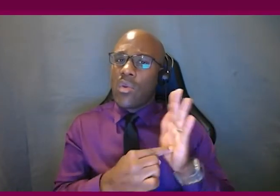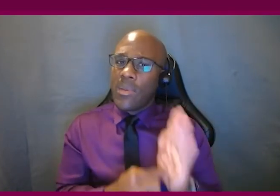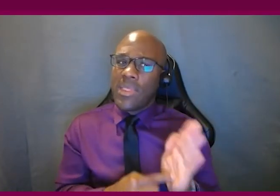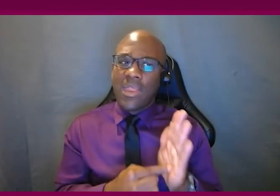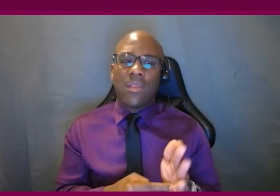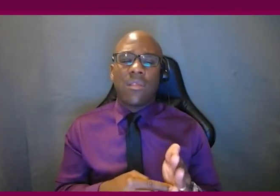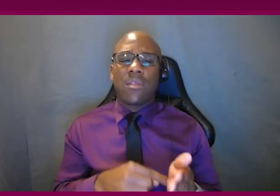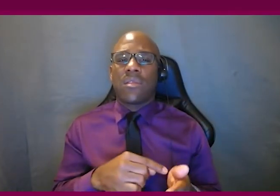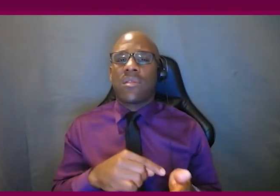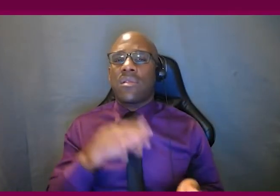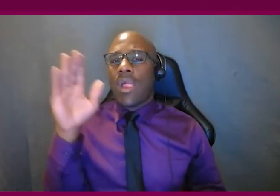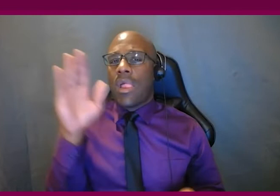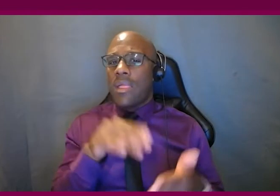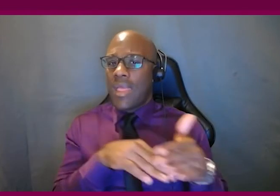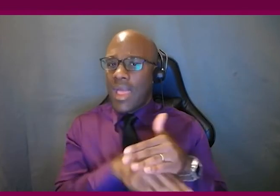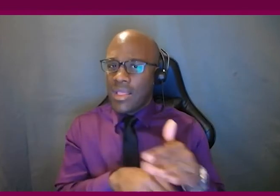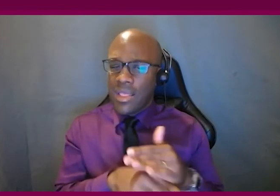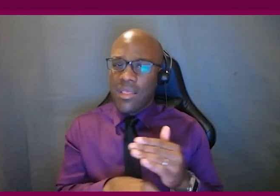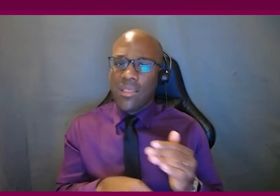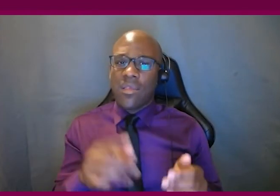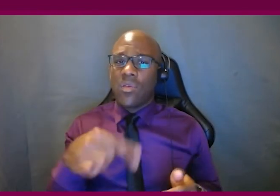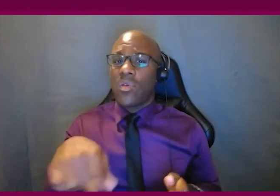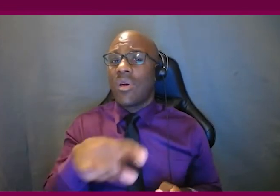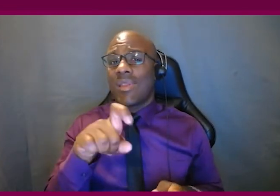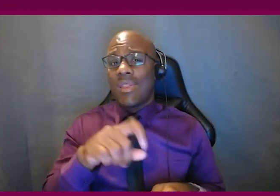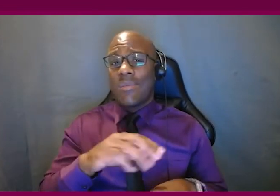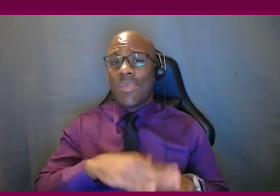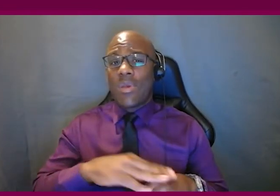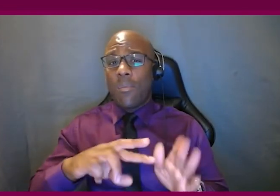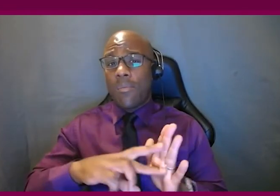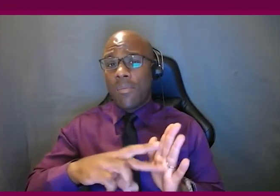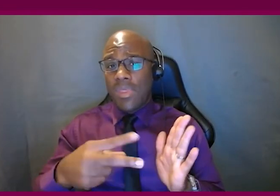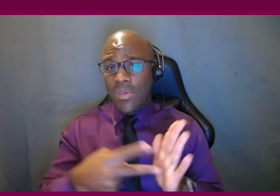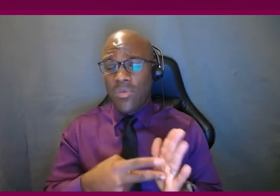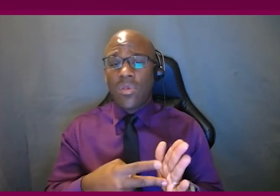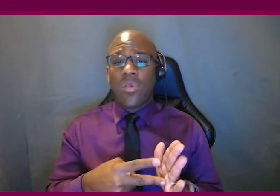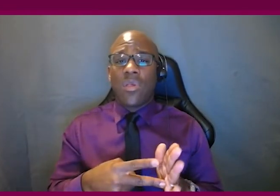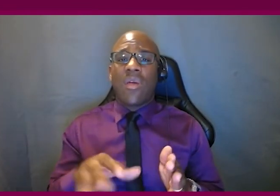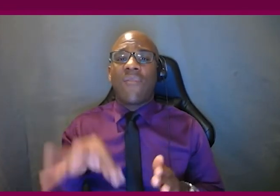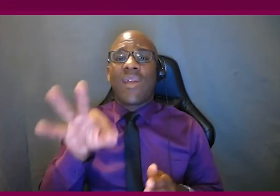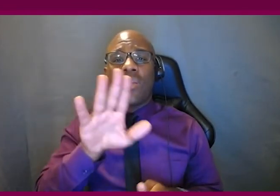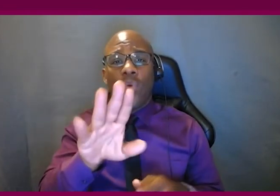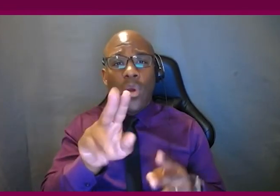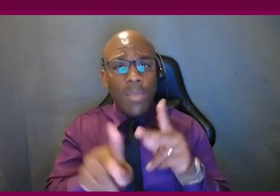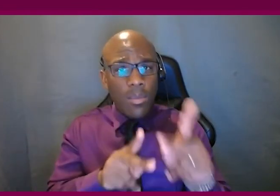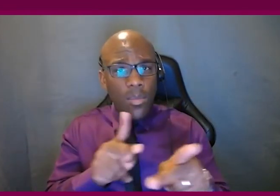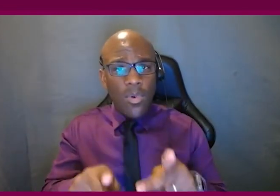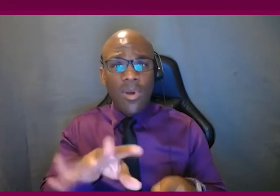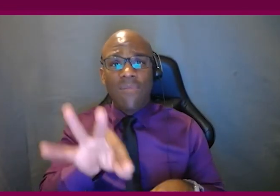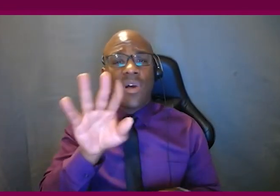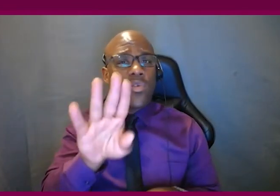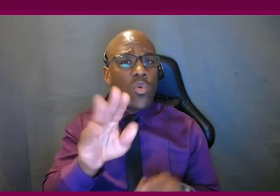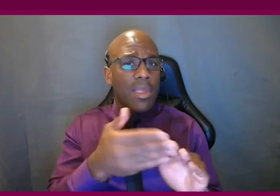Who are those people in your life that you can call on and just talk to about whatever's on your mind?